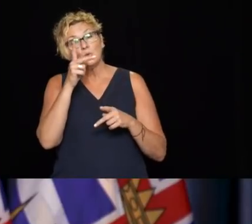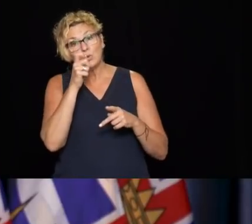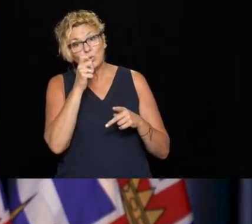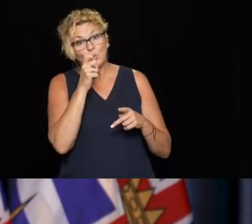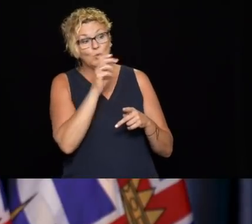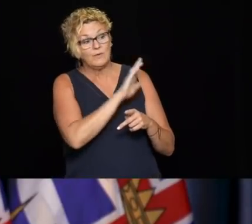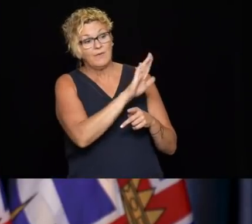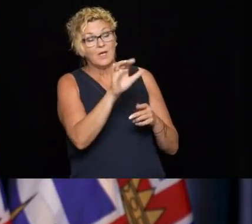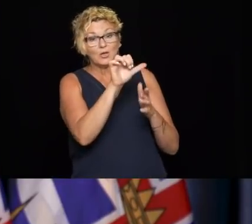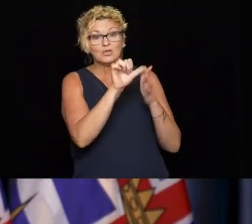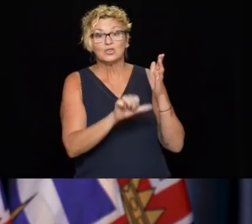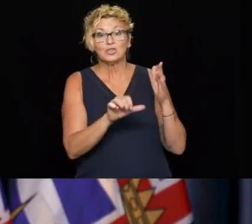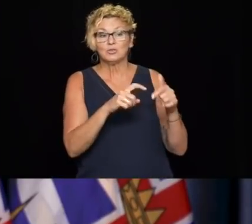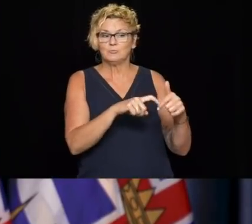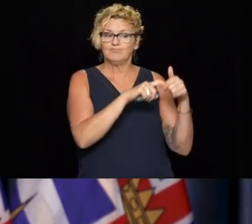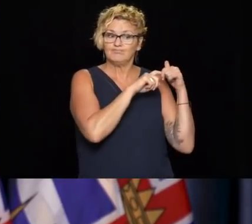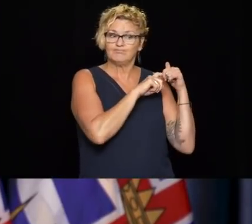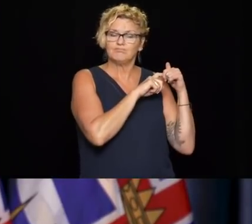I think around July 27 on two thirds of people